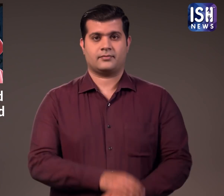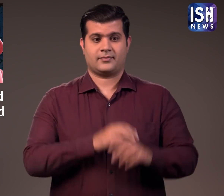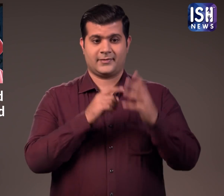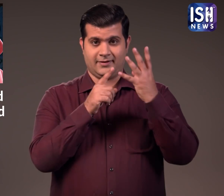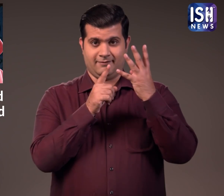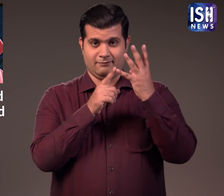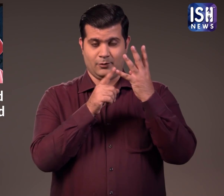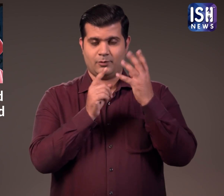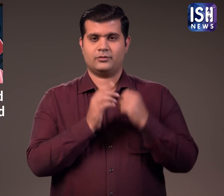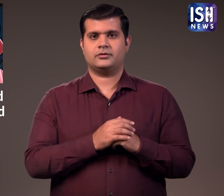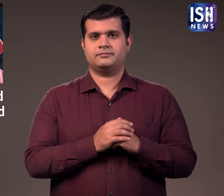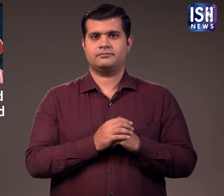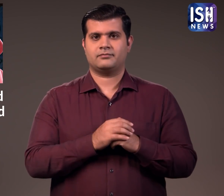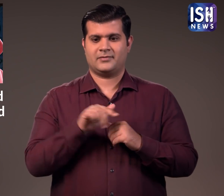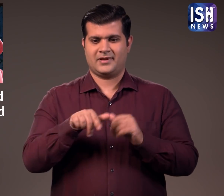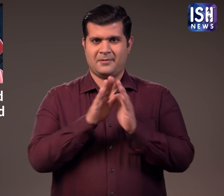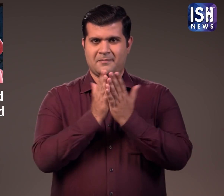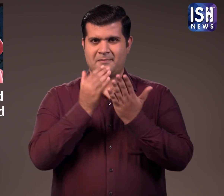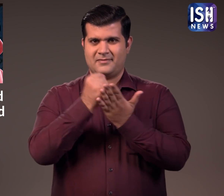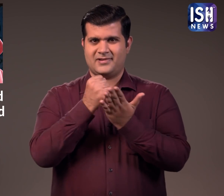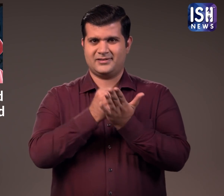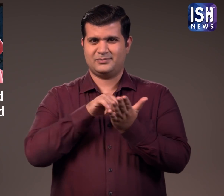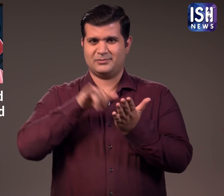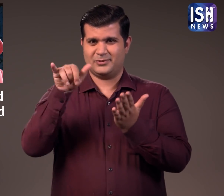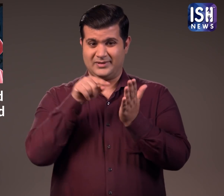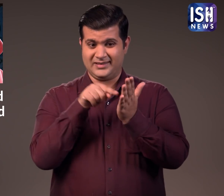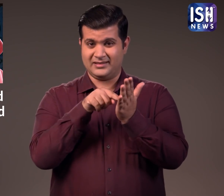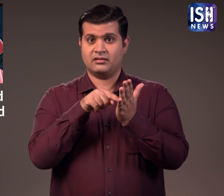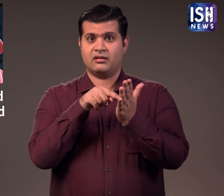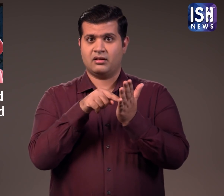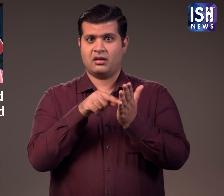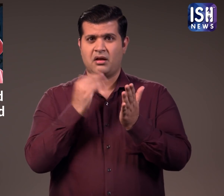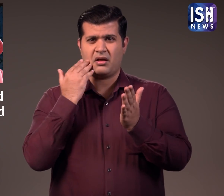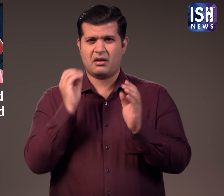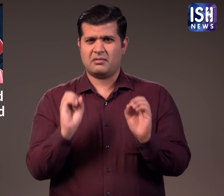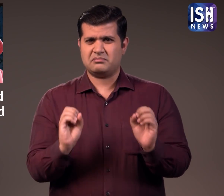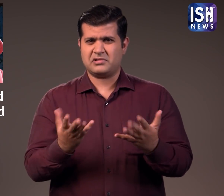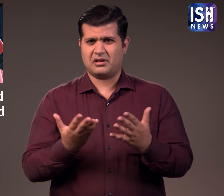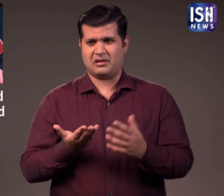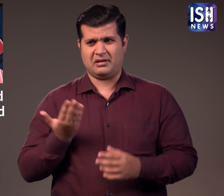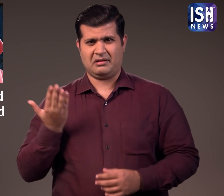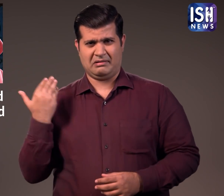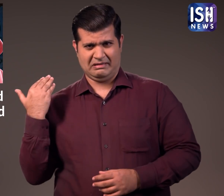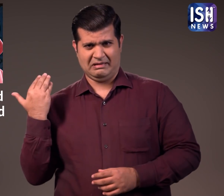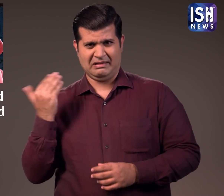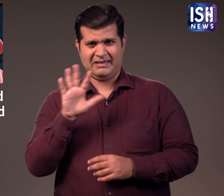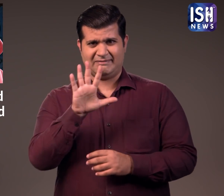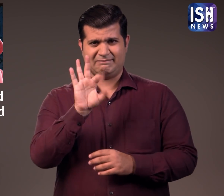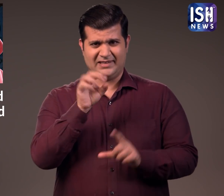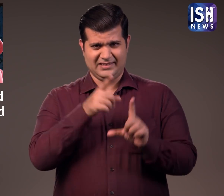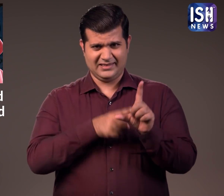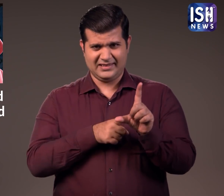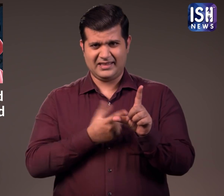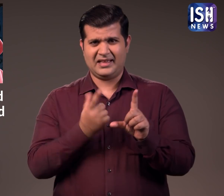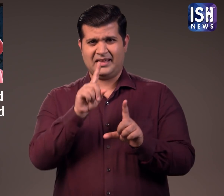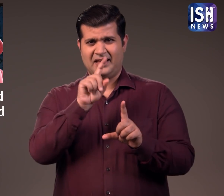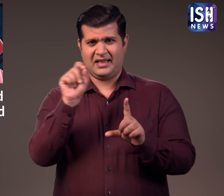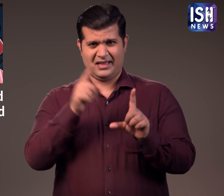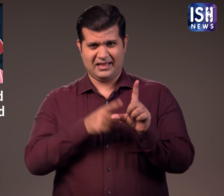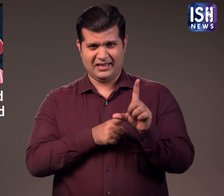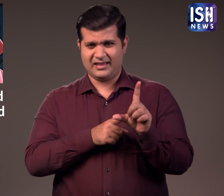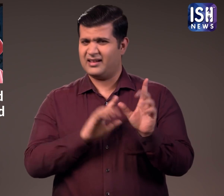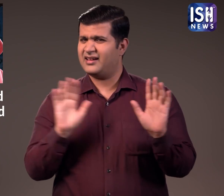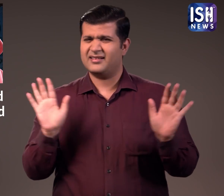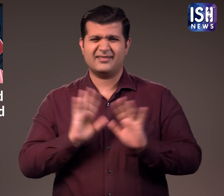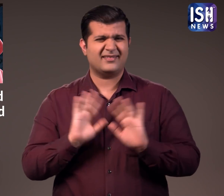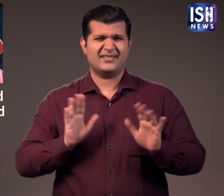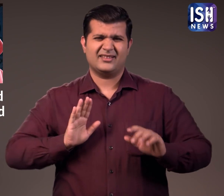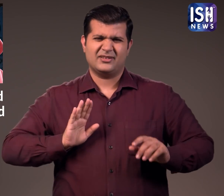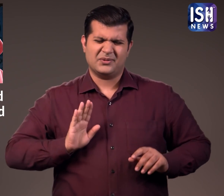4. Do you think passports started 50-100 years ago?